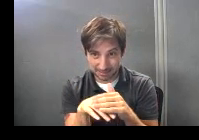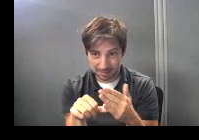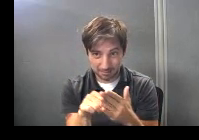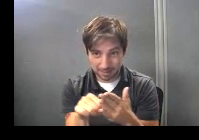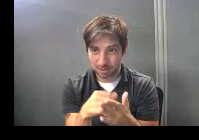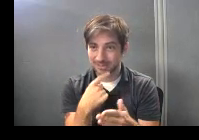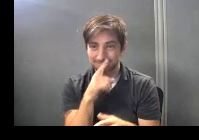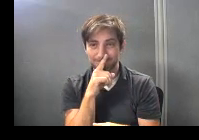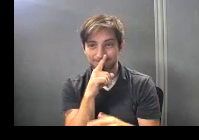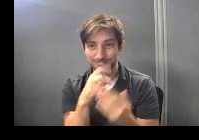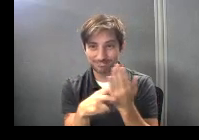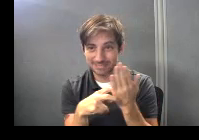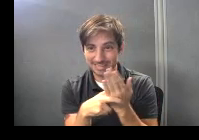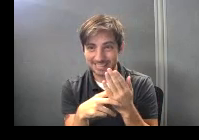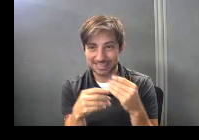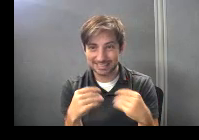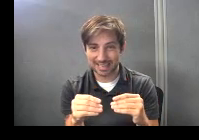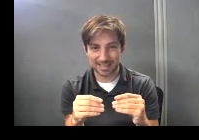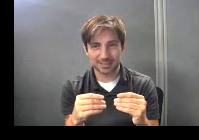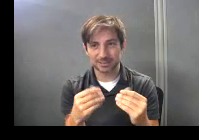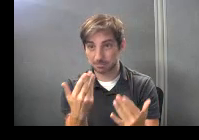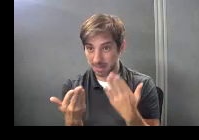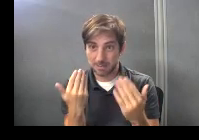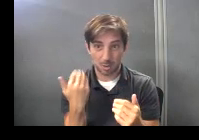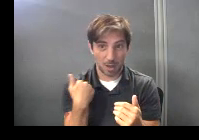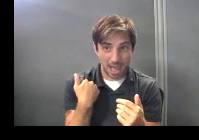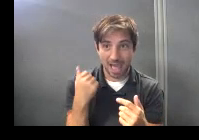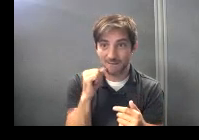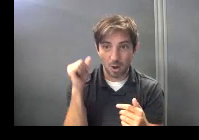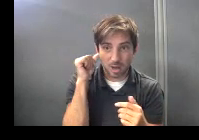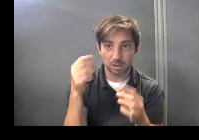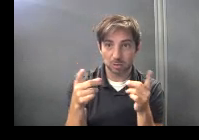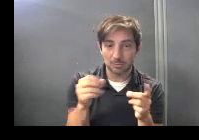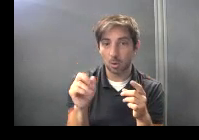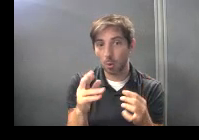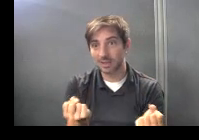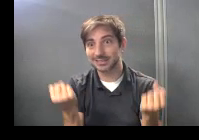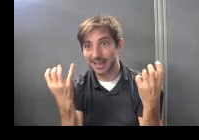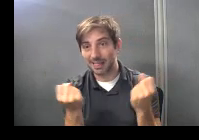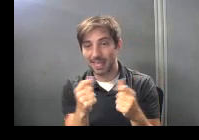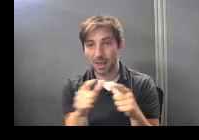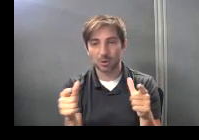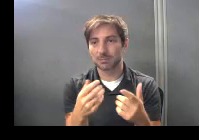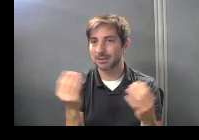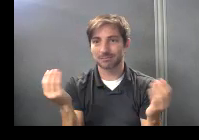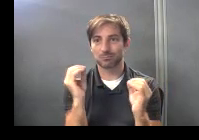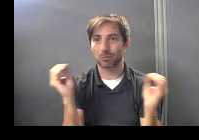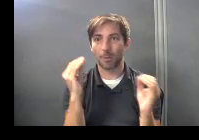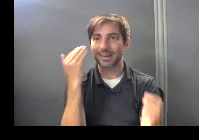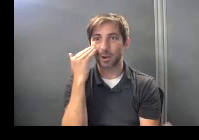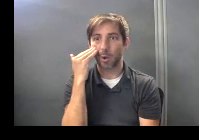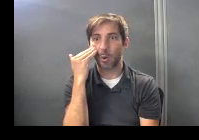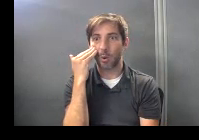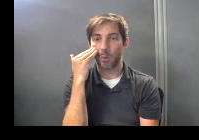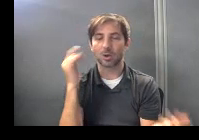IN THE PAGE, NO ONE WILL KNOW. WEBSITE ACCESSIBILITY IS VERY IMPORTANT.